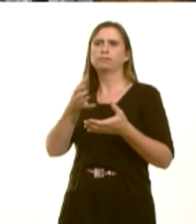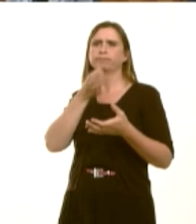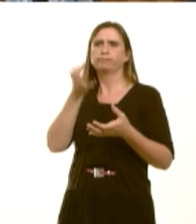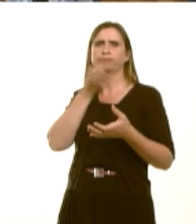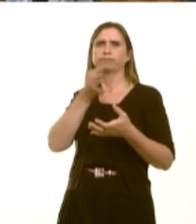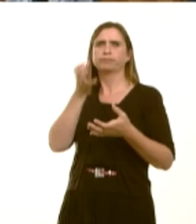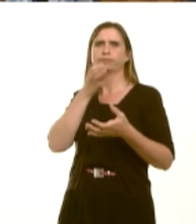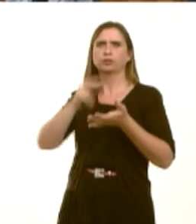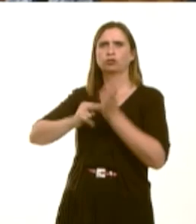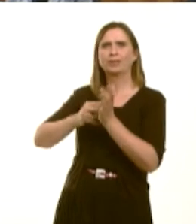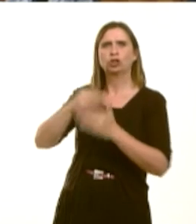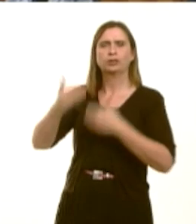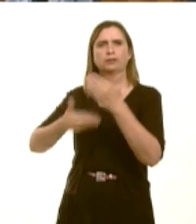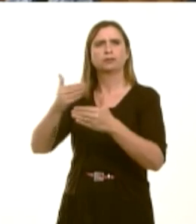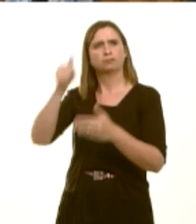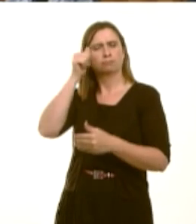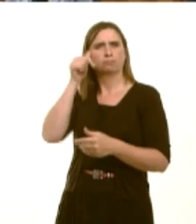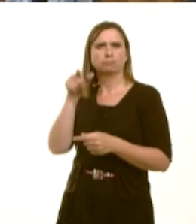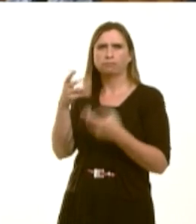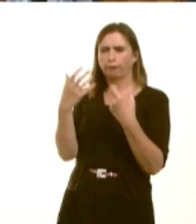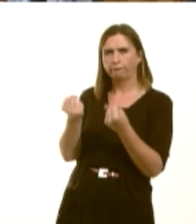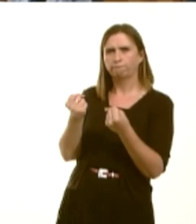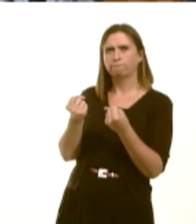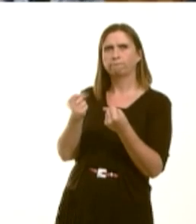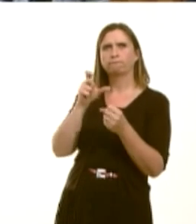strategy sets out specific actions being taken in the Cynon valley.